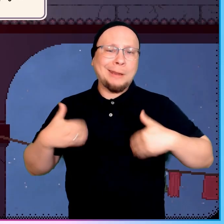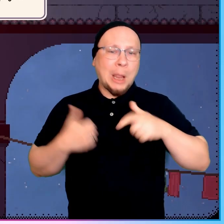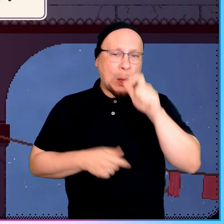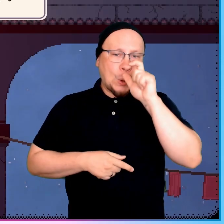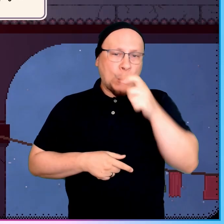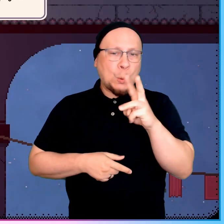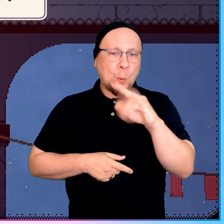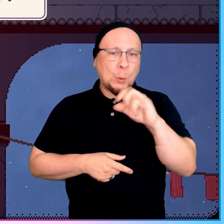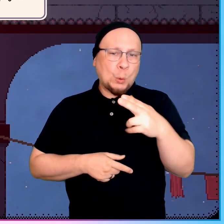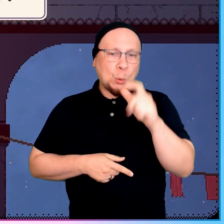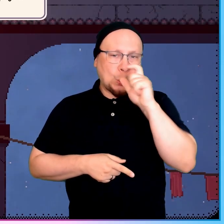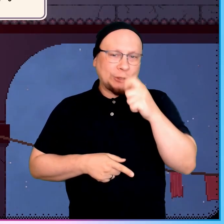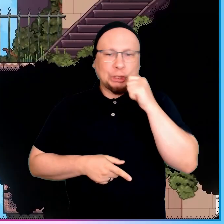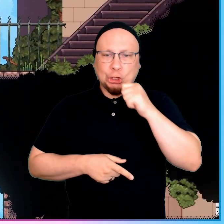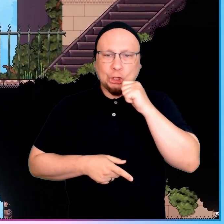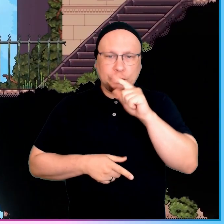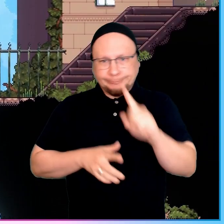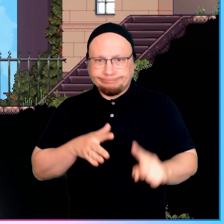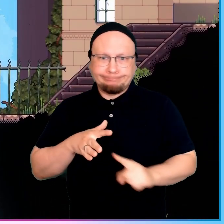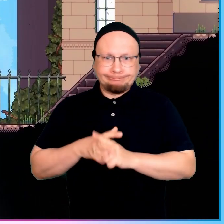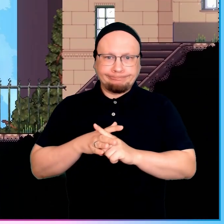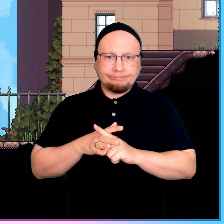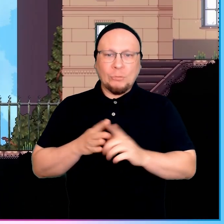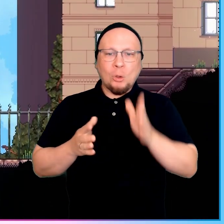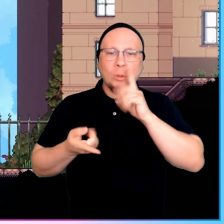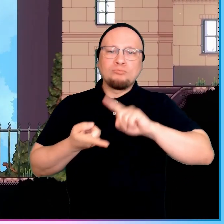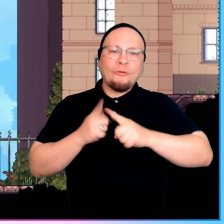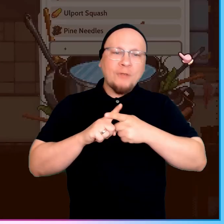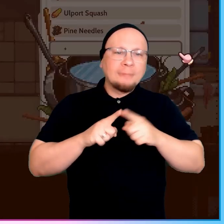In the game, you make new friends, discover new places, find new secrets,